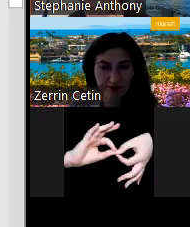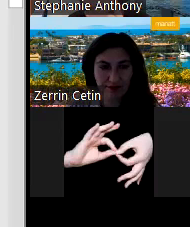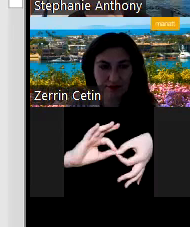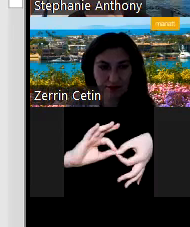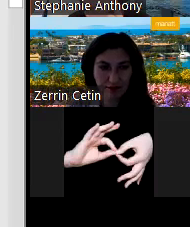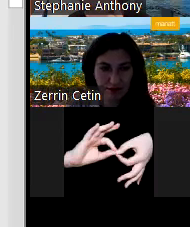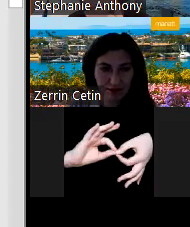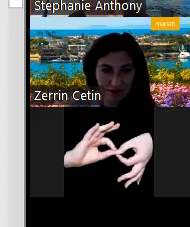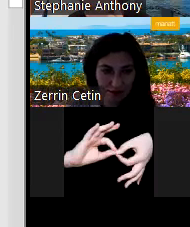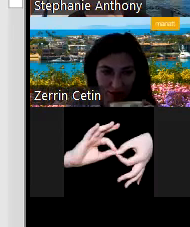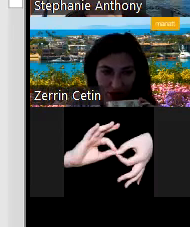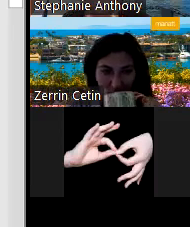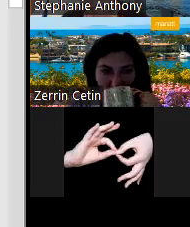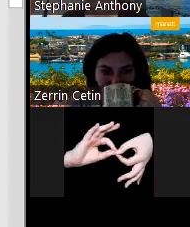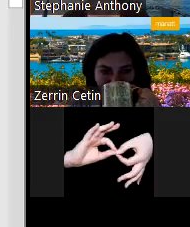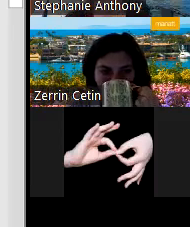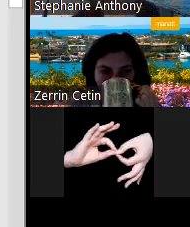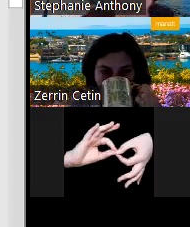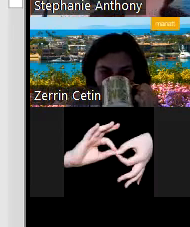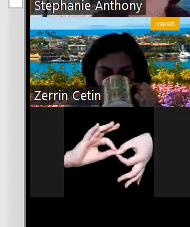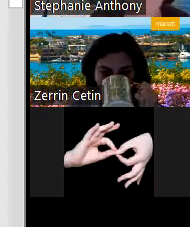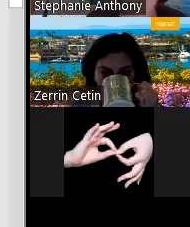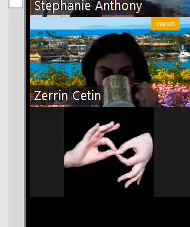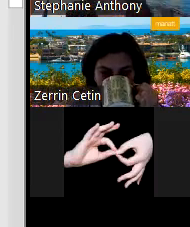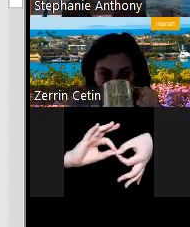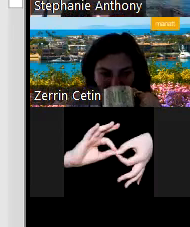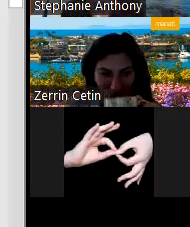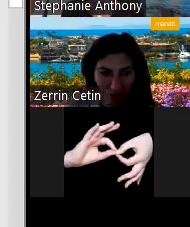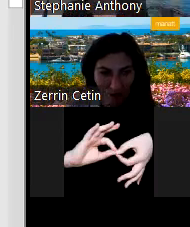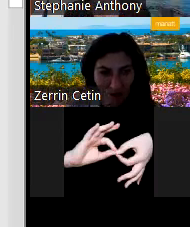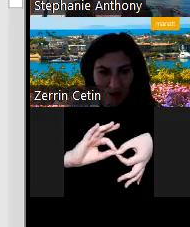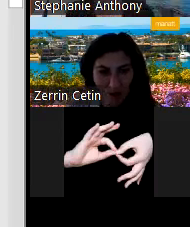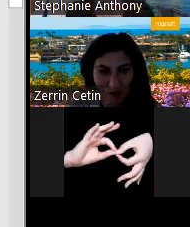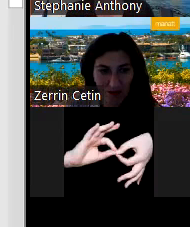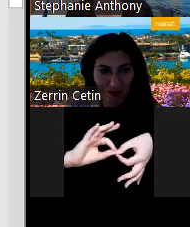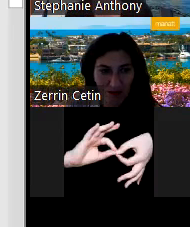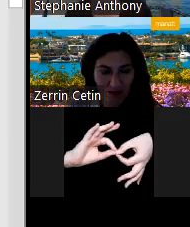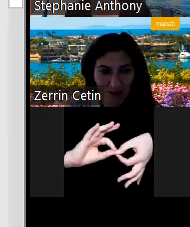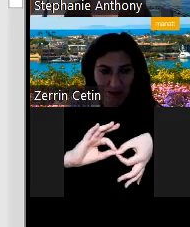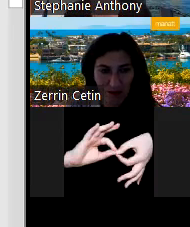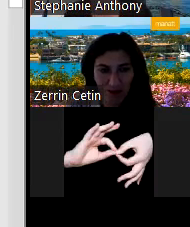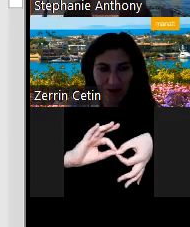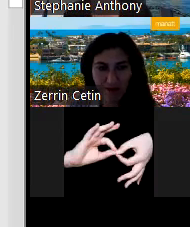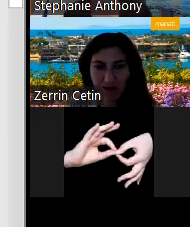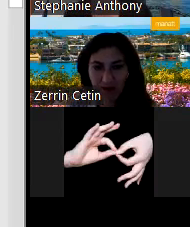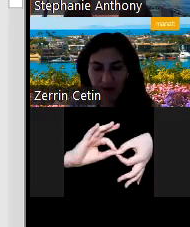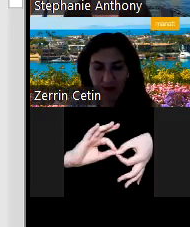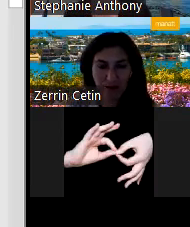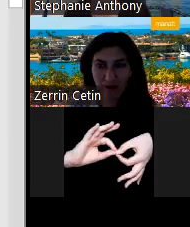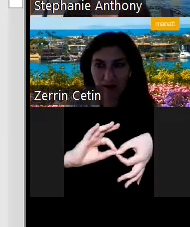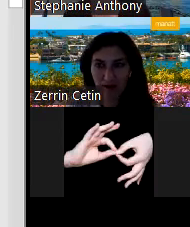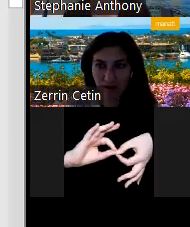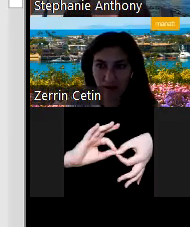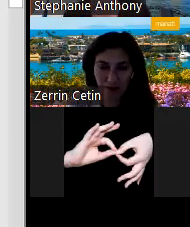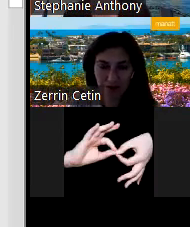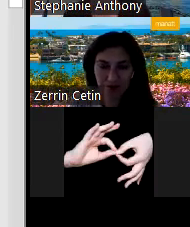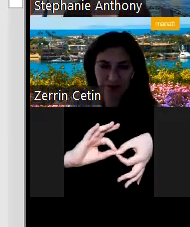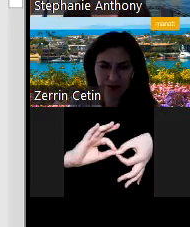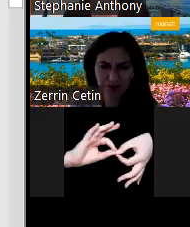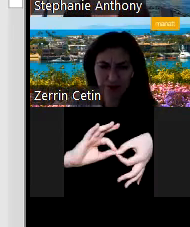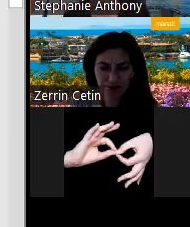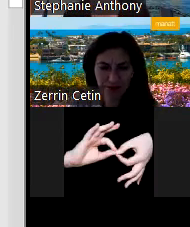that lens um there is a huge huge population of younger people with disabilities families you